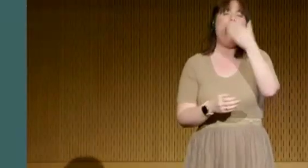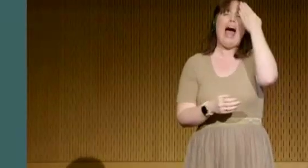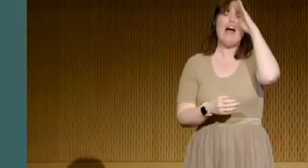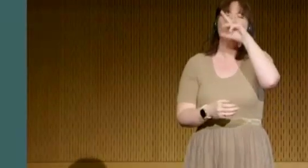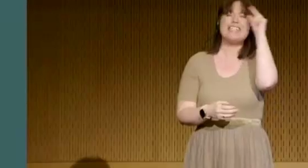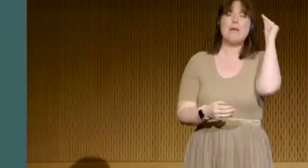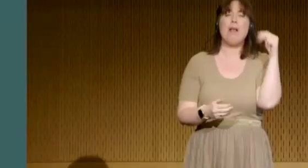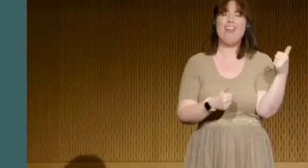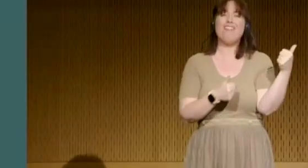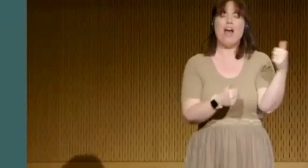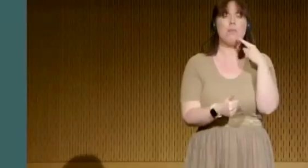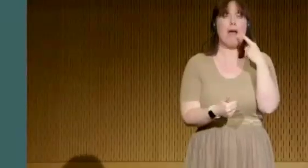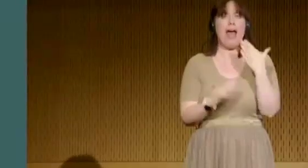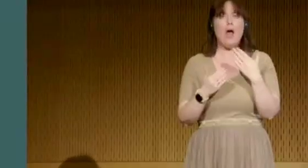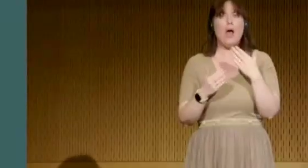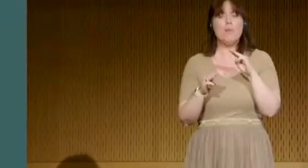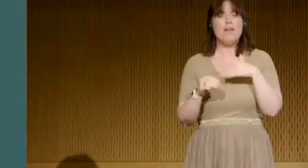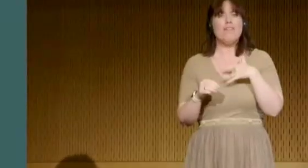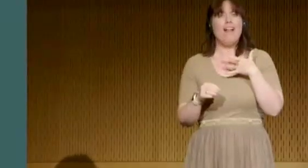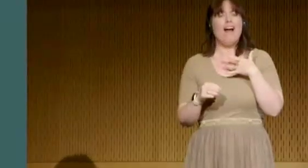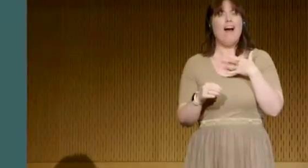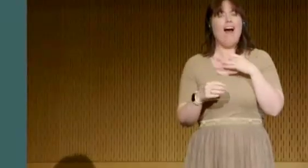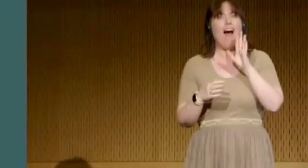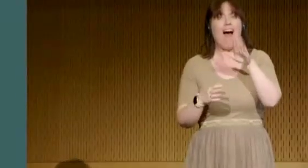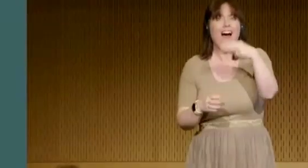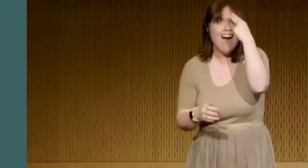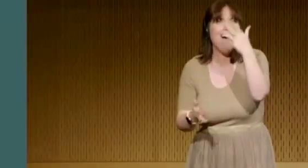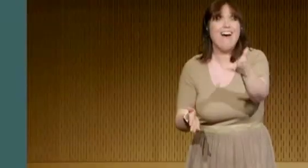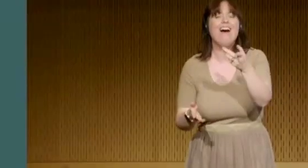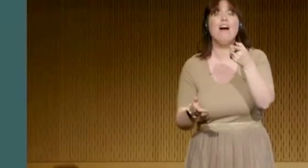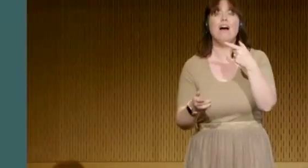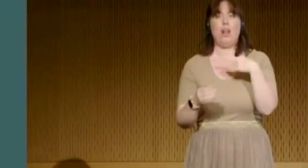how do we actually get people excited about how do I get those level six students actually